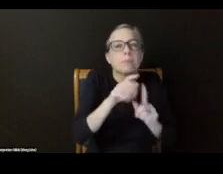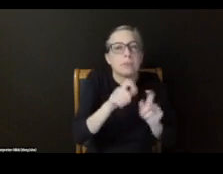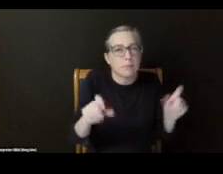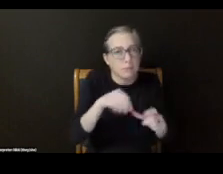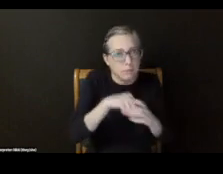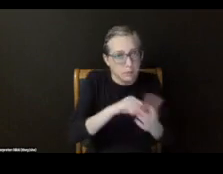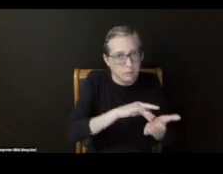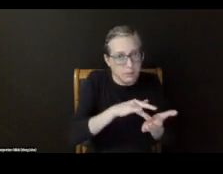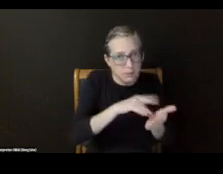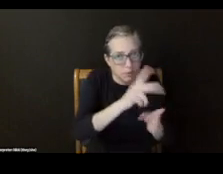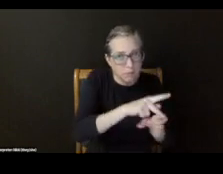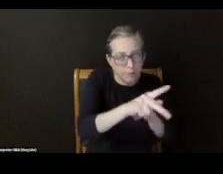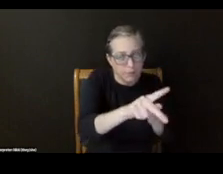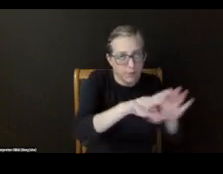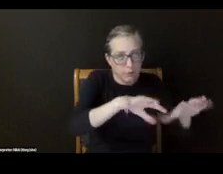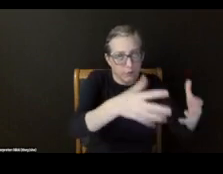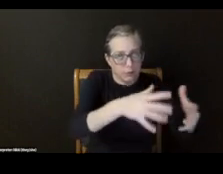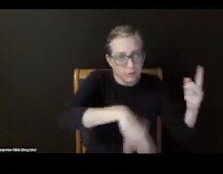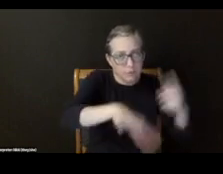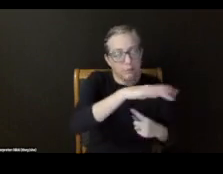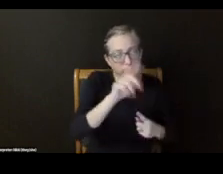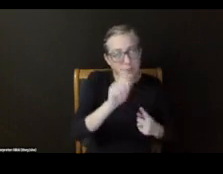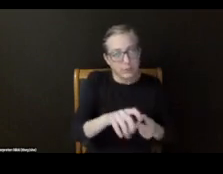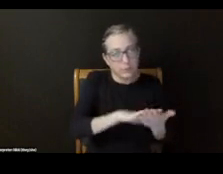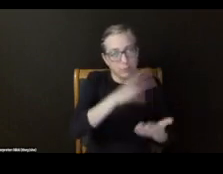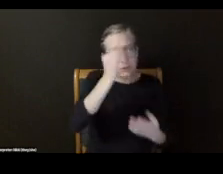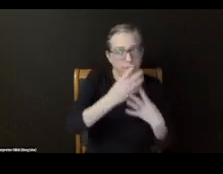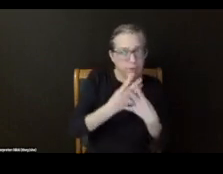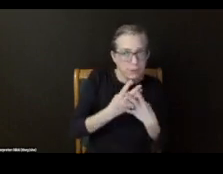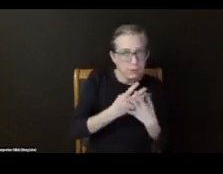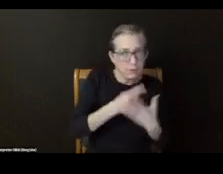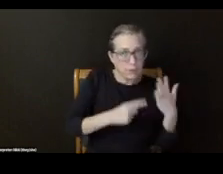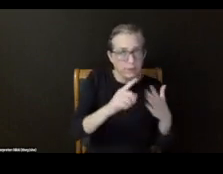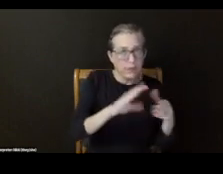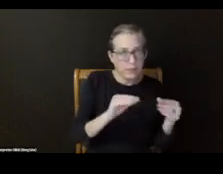they need to learn to filter what they say. You can keep your opinions to